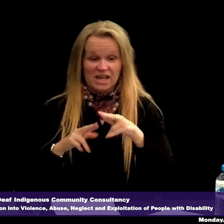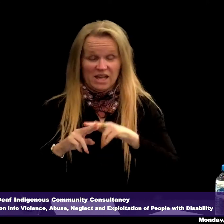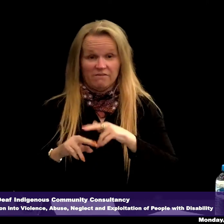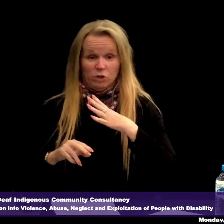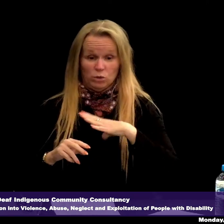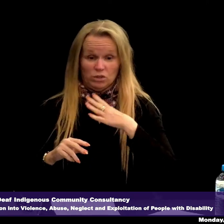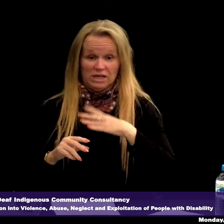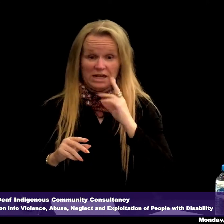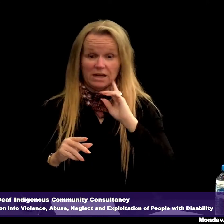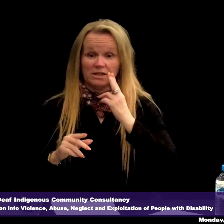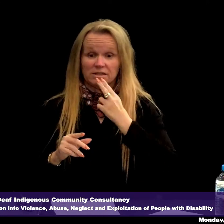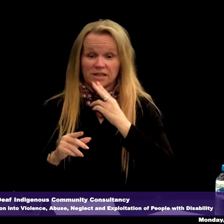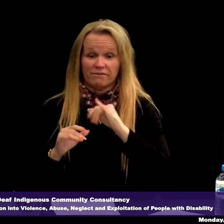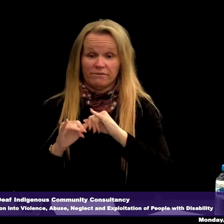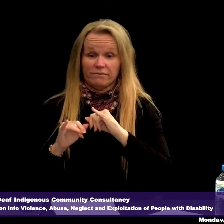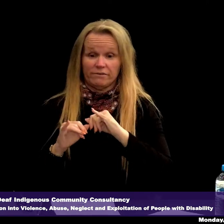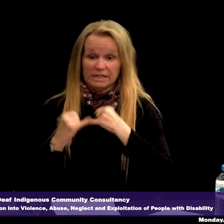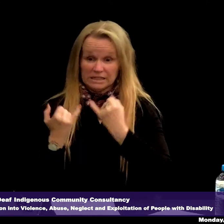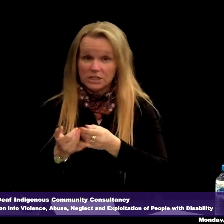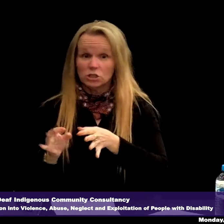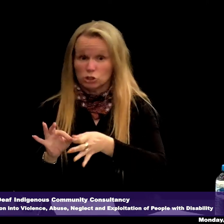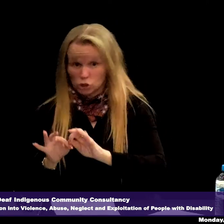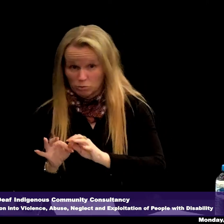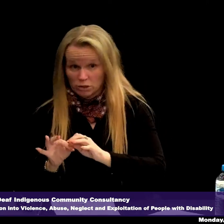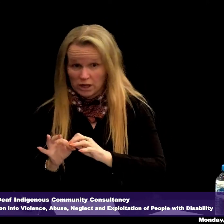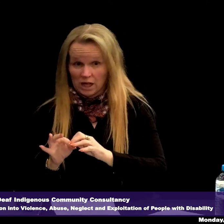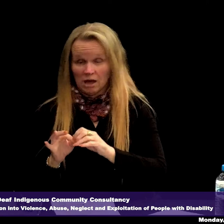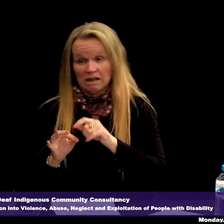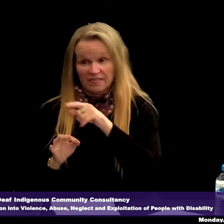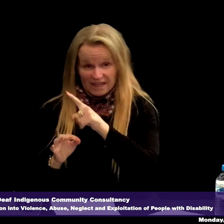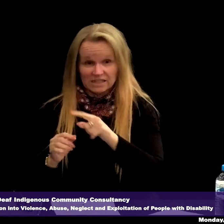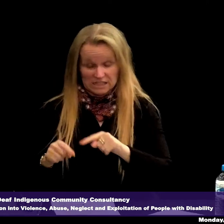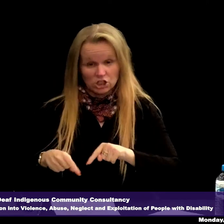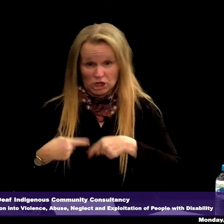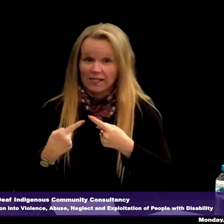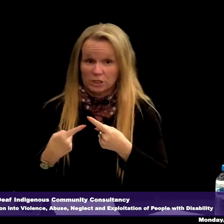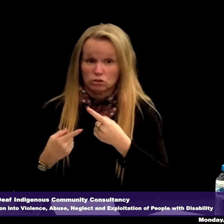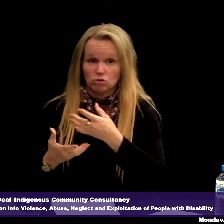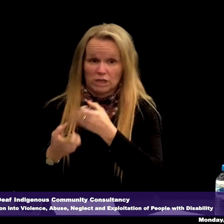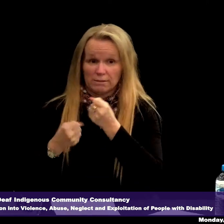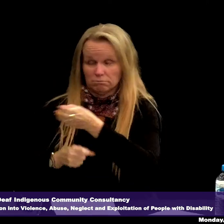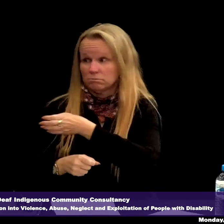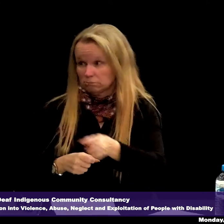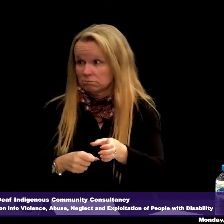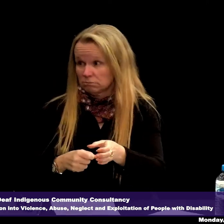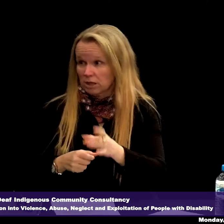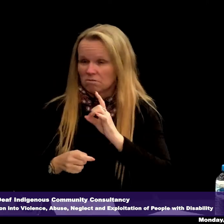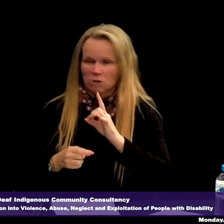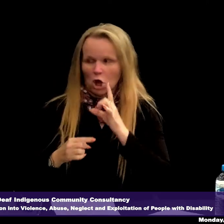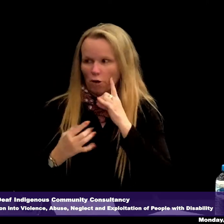If you are a Deaf person who needs an Auslan interpreter, you can have that interpreter provided. If you need an Indigenous interpreter, that is challenging to try to